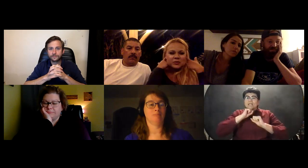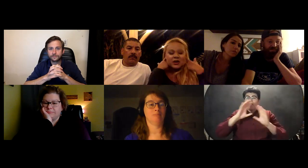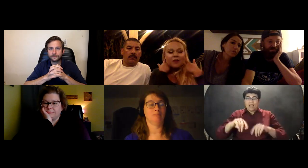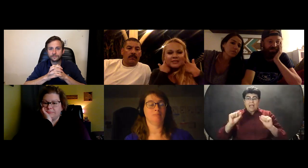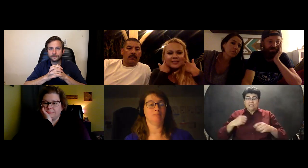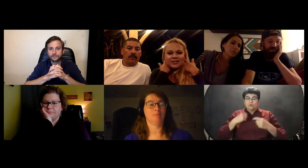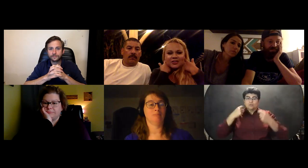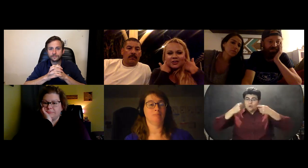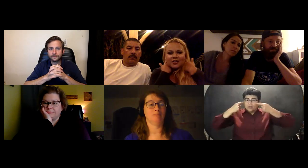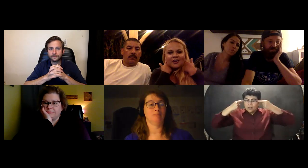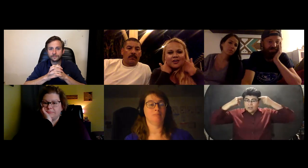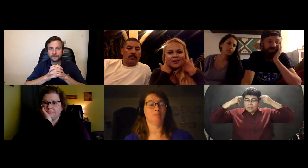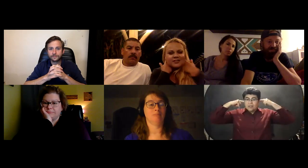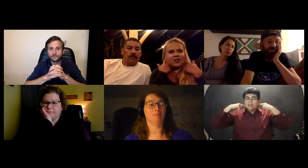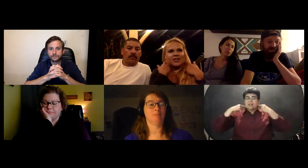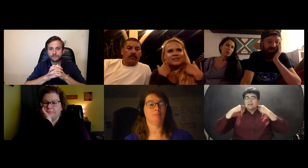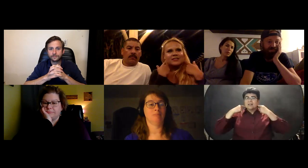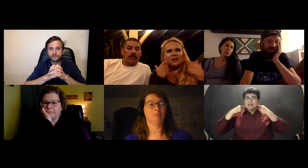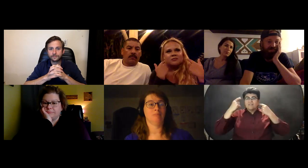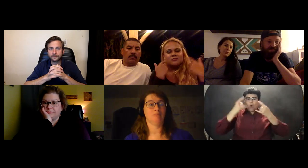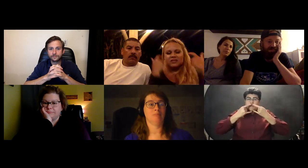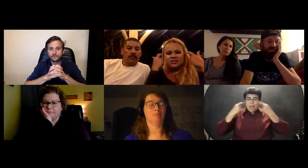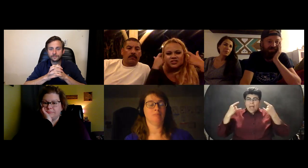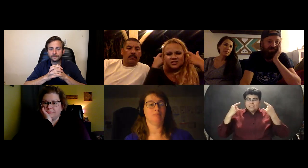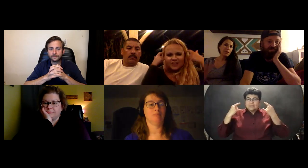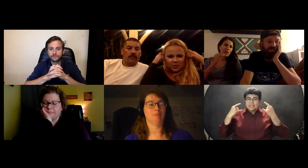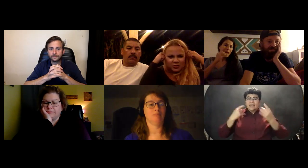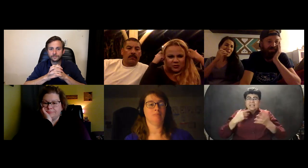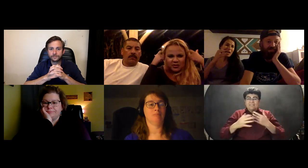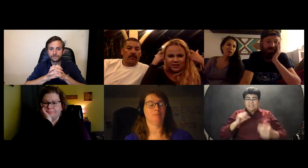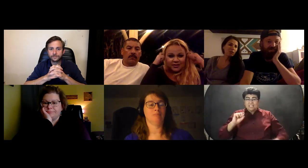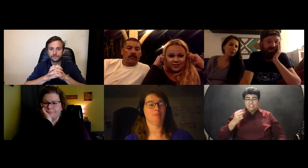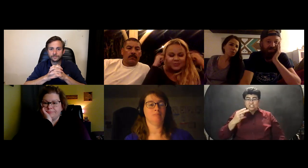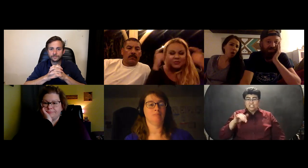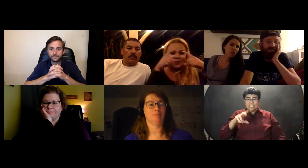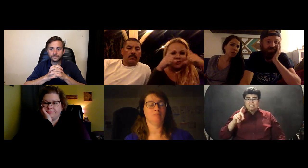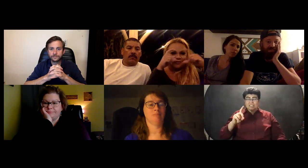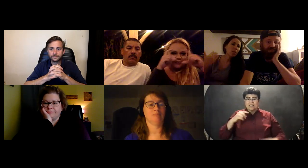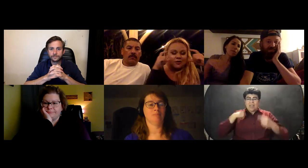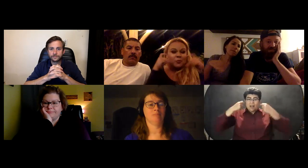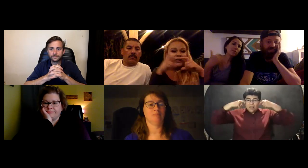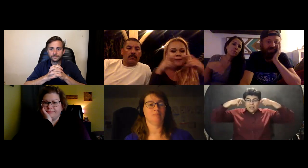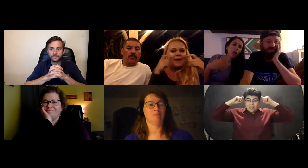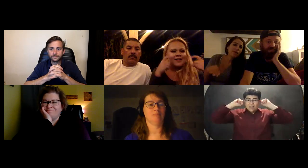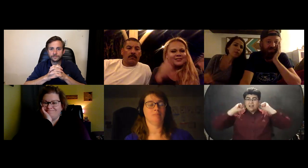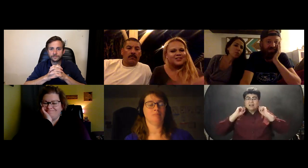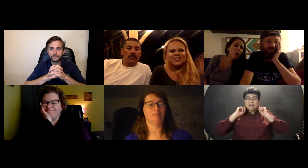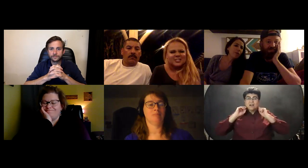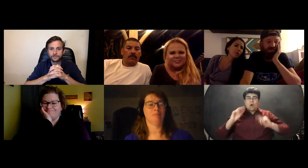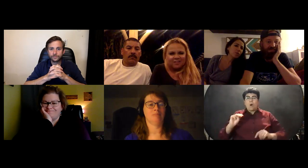accommodate her as far as even a shield that goes over the ears or